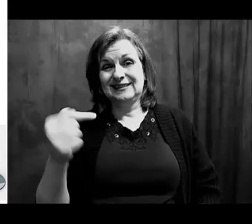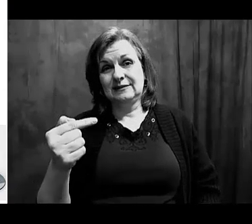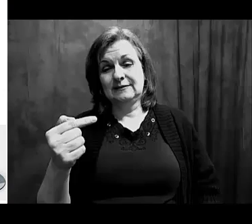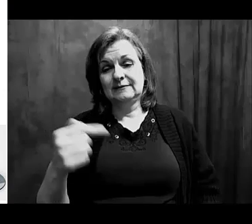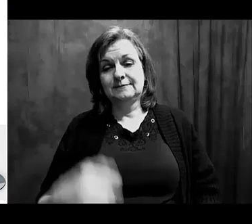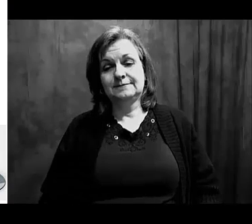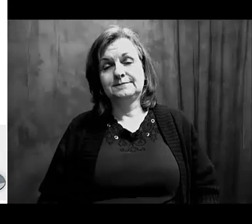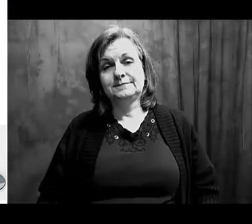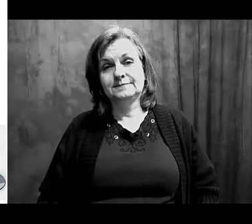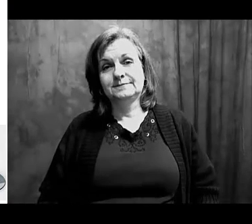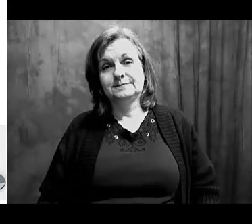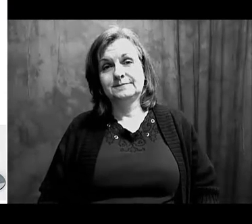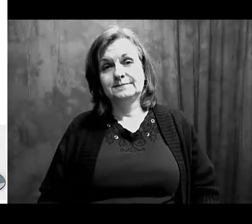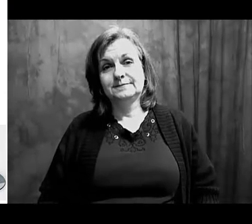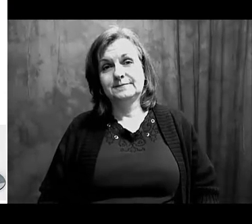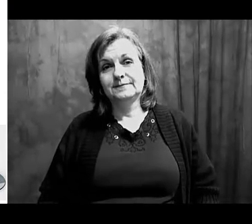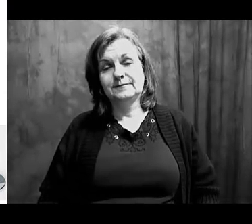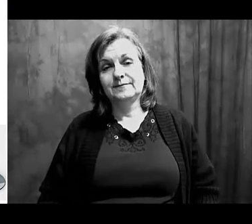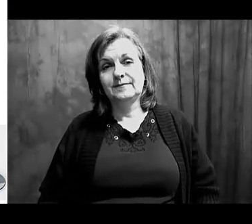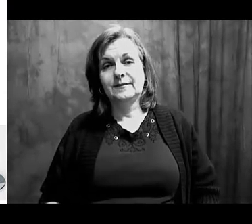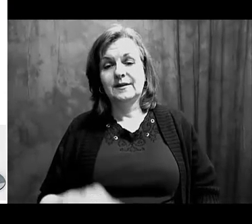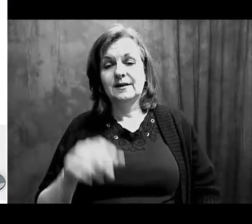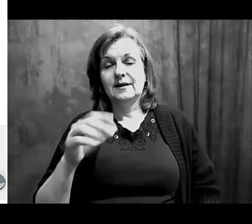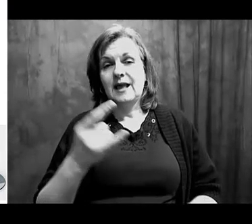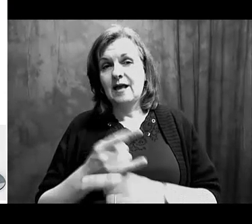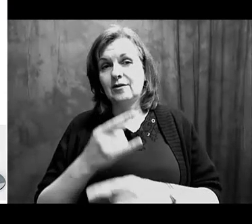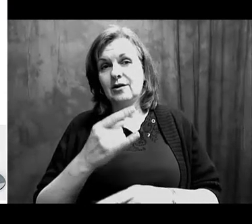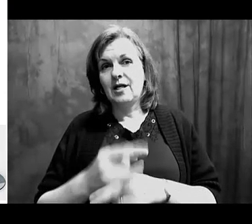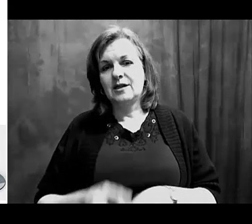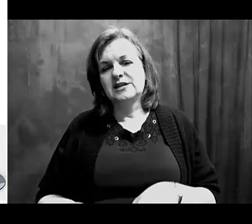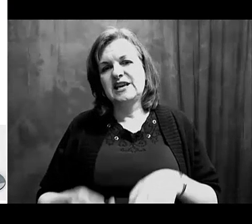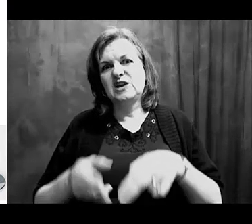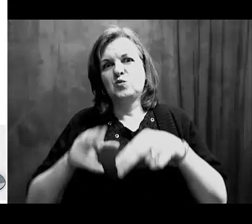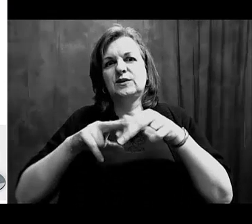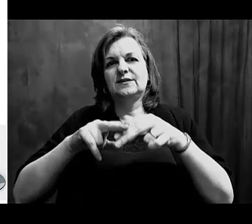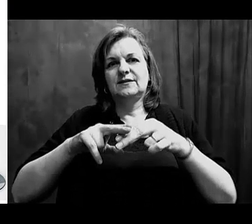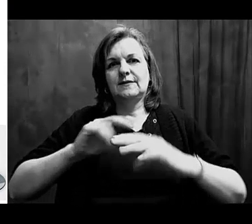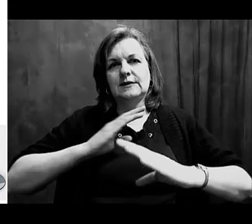This will actually increase the inhibitory